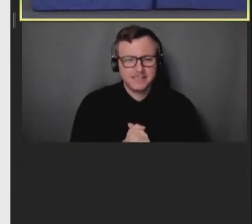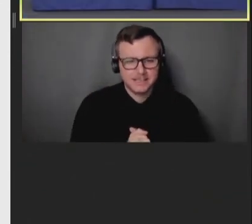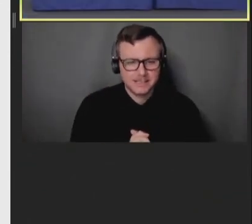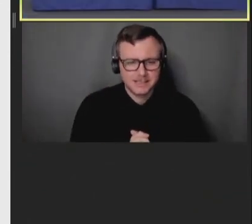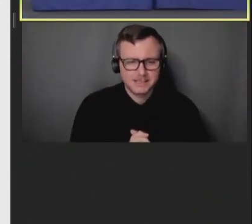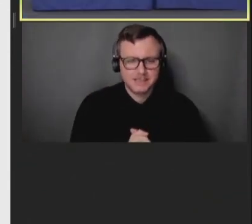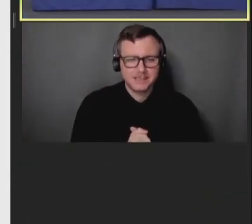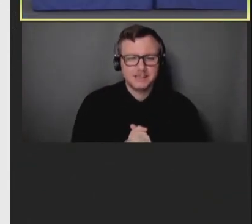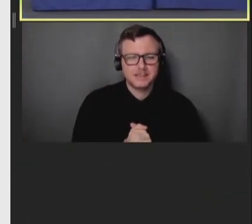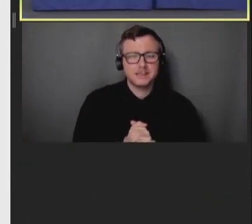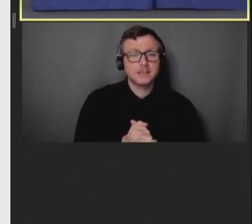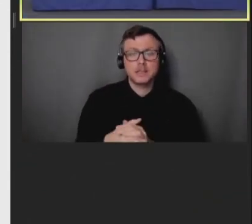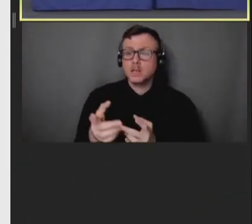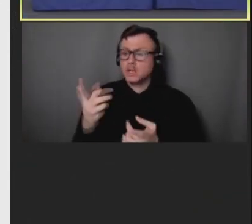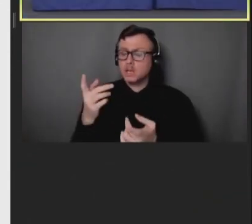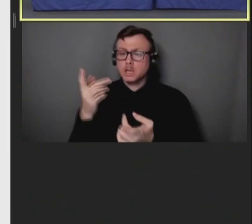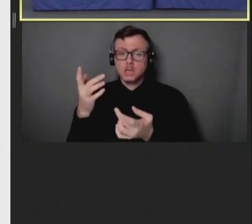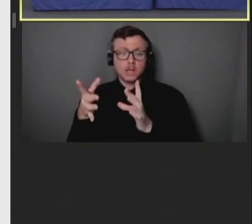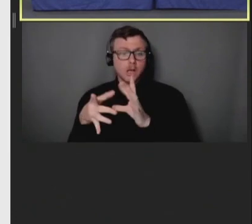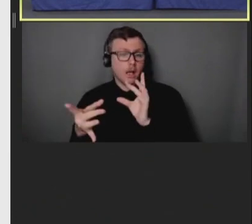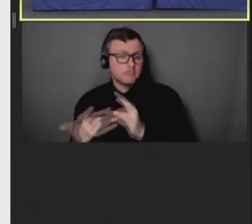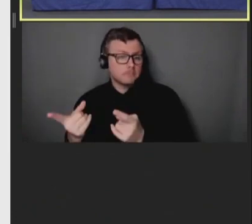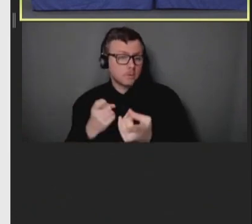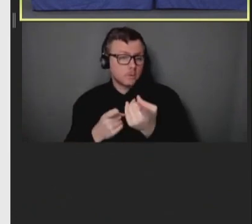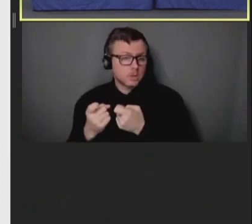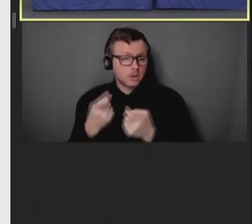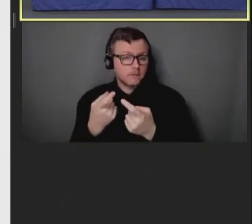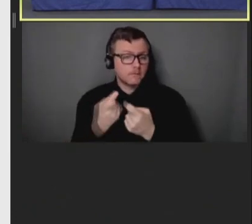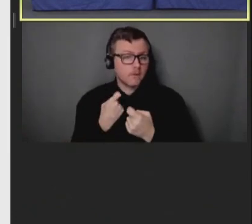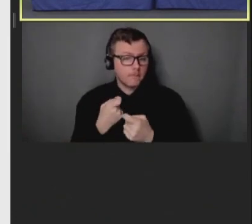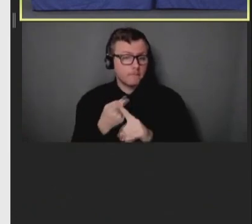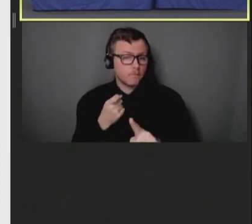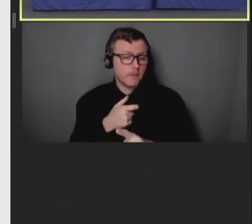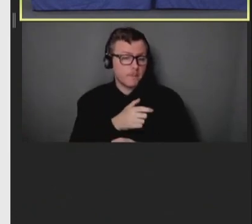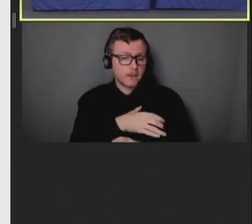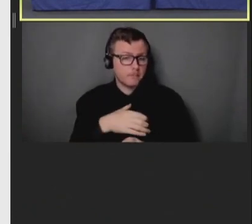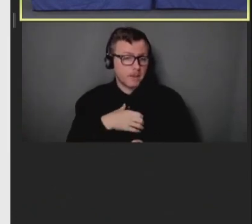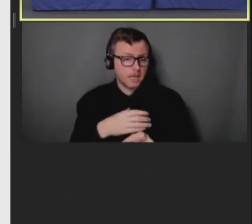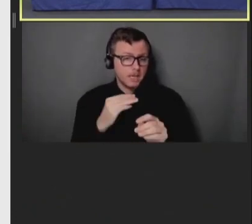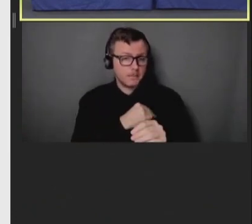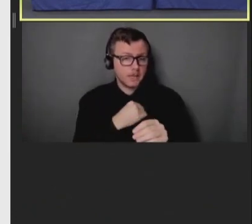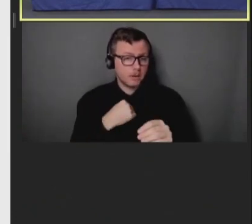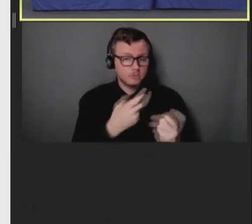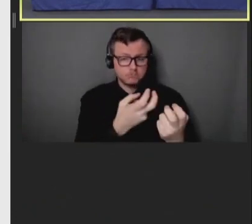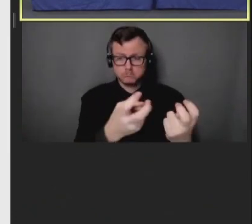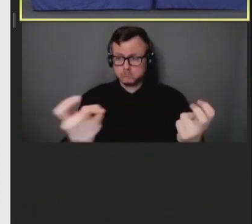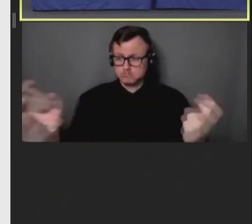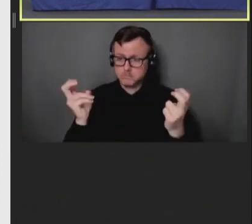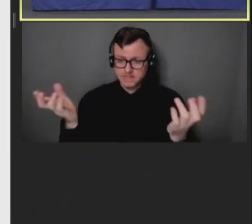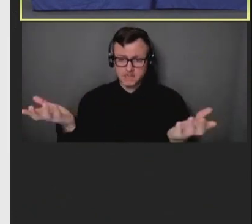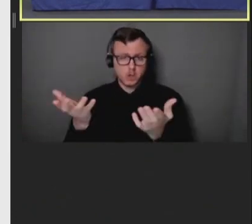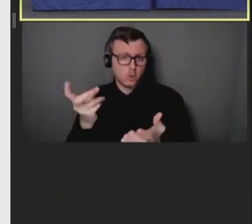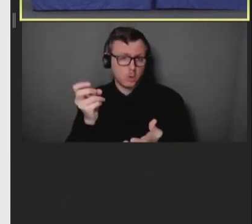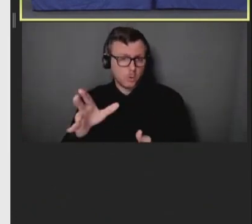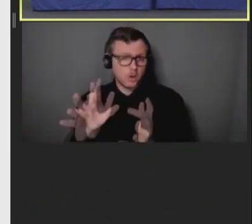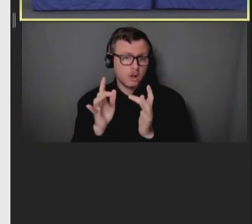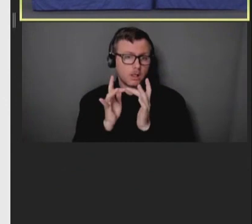Any comments or questions from the committee members here or online? Molly Howell: Molly Howell .